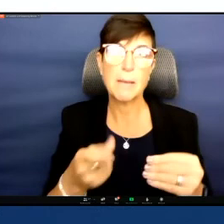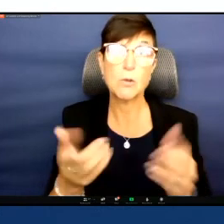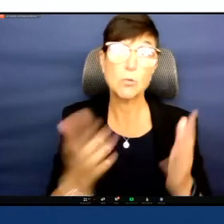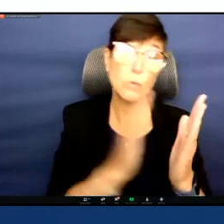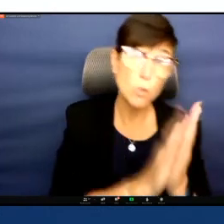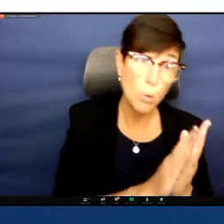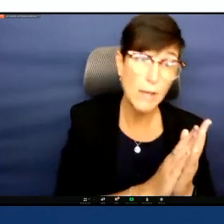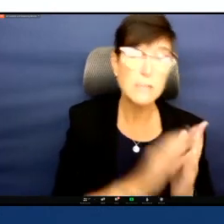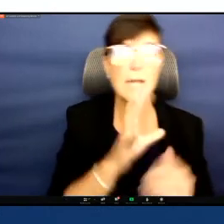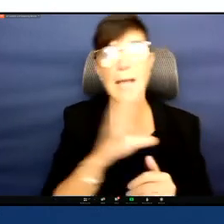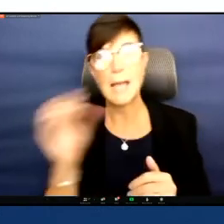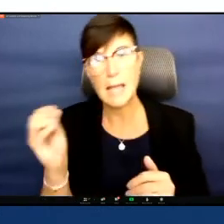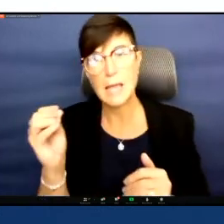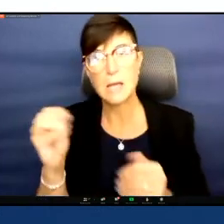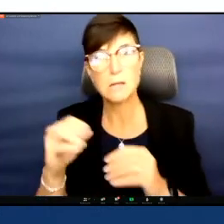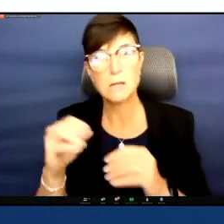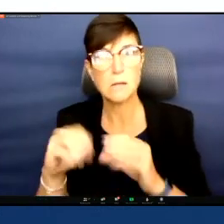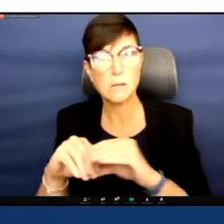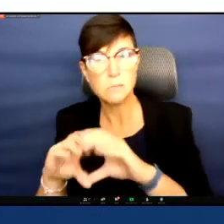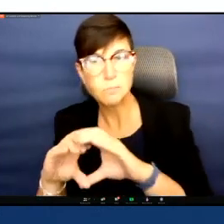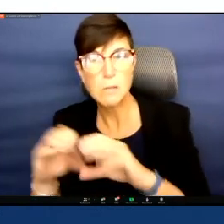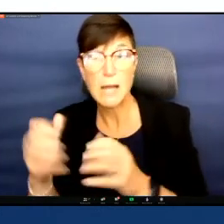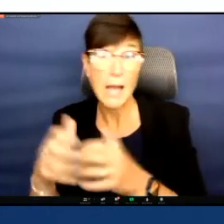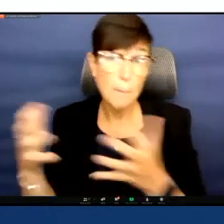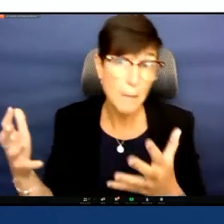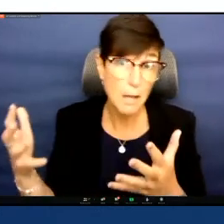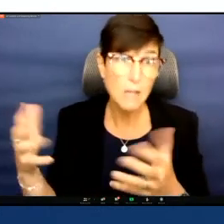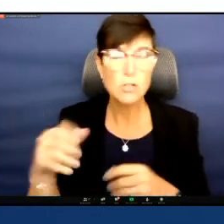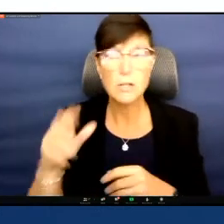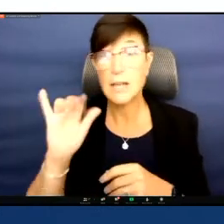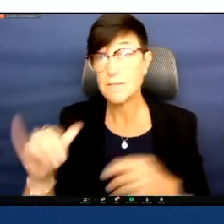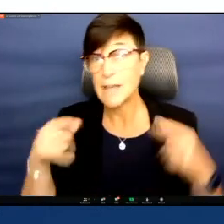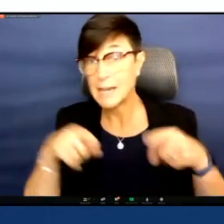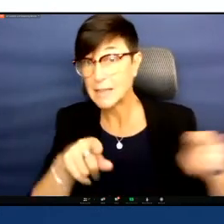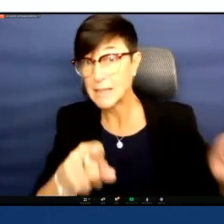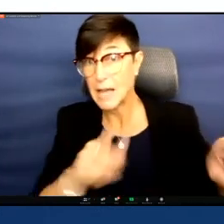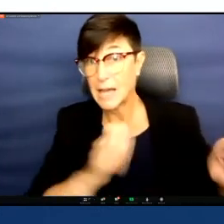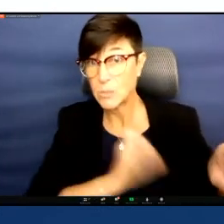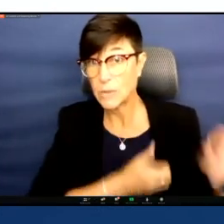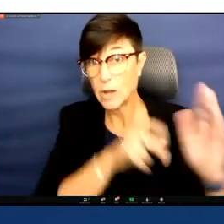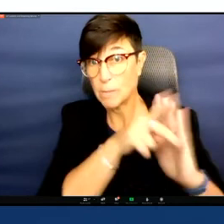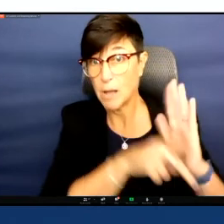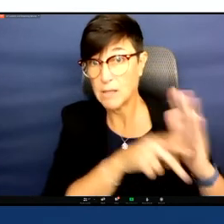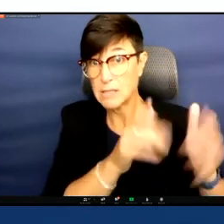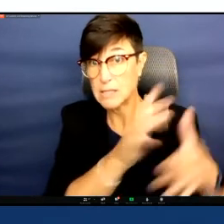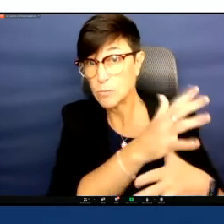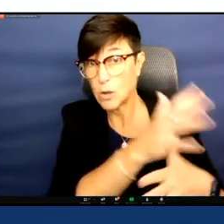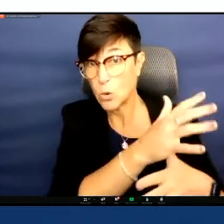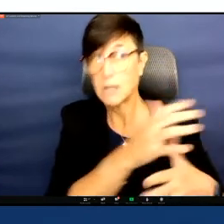Based on available funding and alignment with county policies and priorities. As we already discussed, the